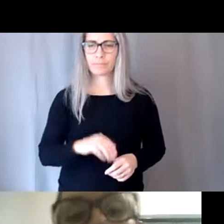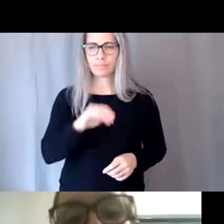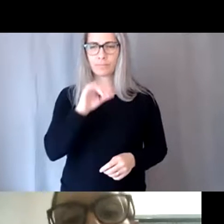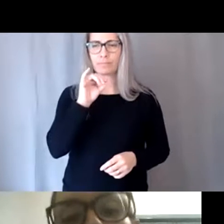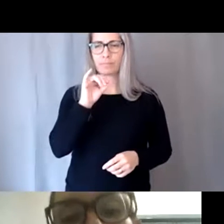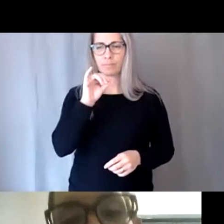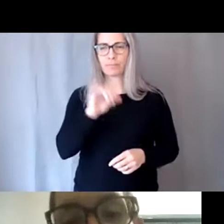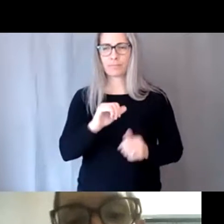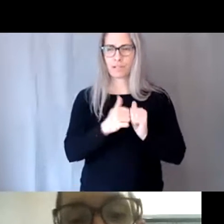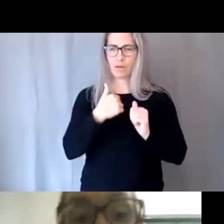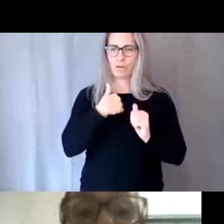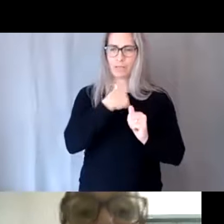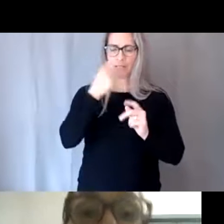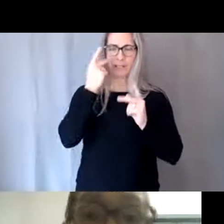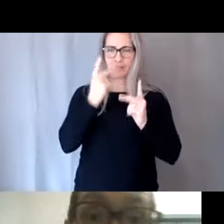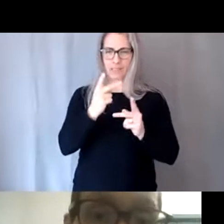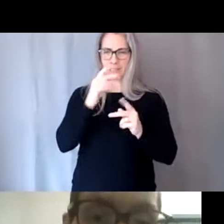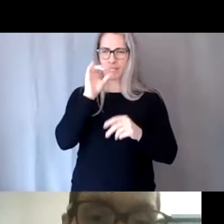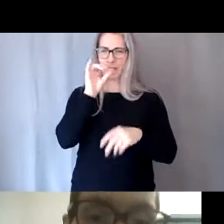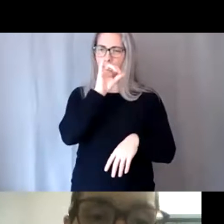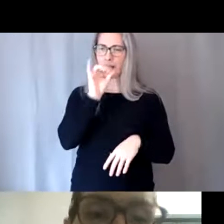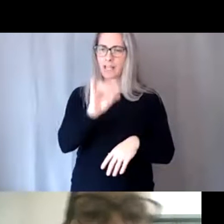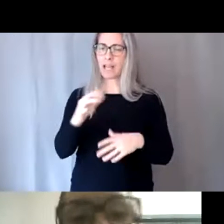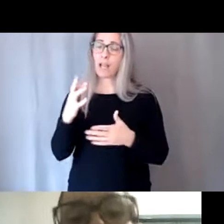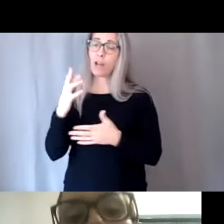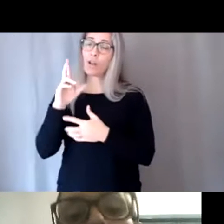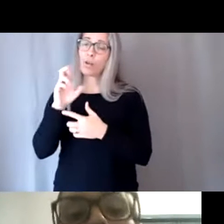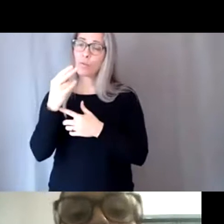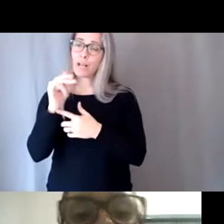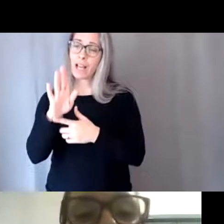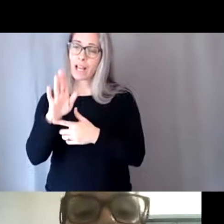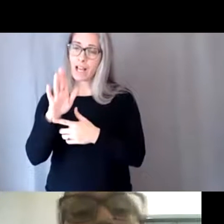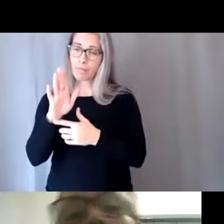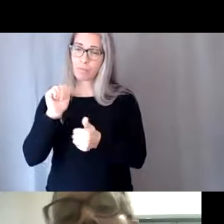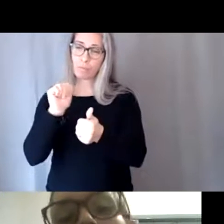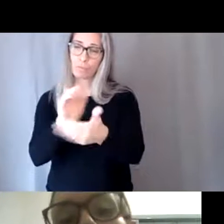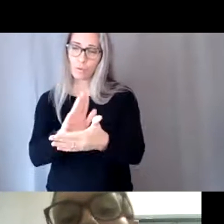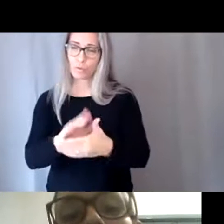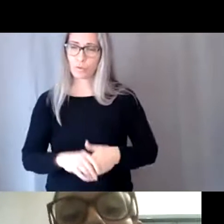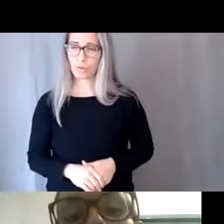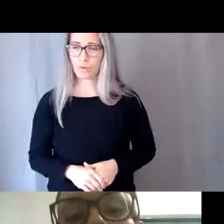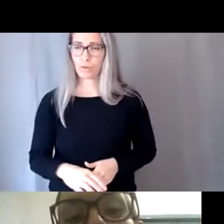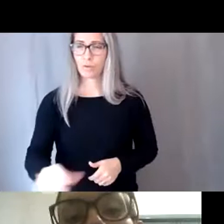using even clinical notions such as restriction